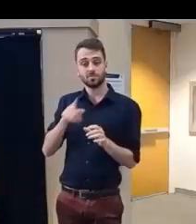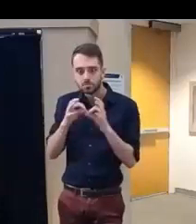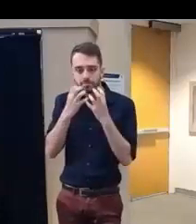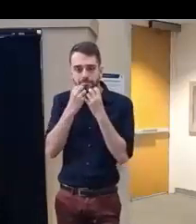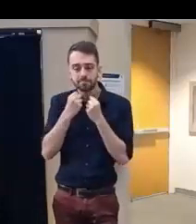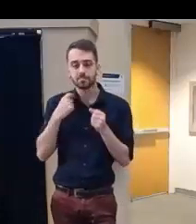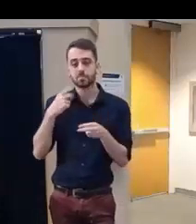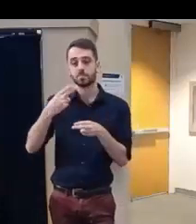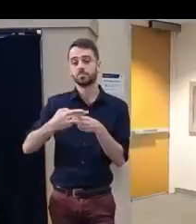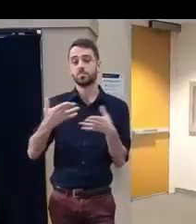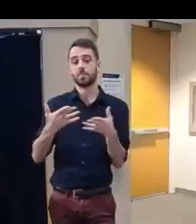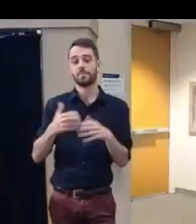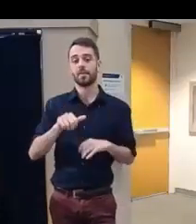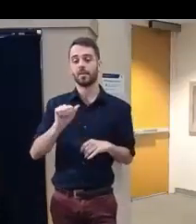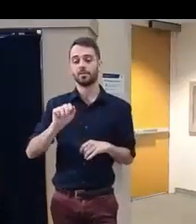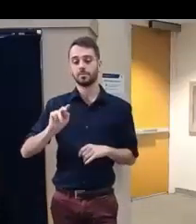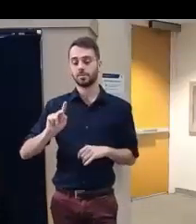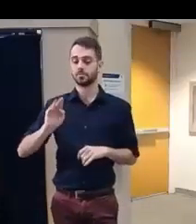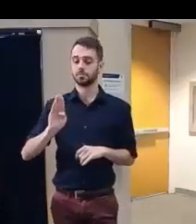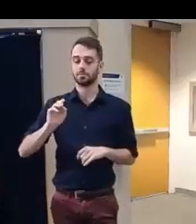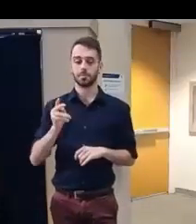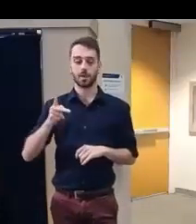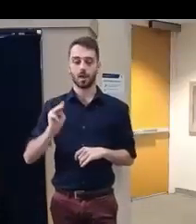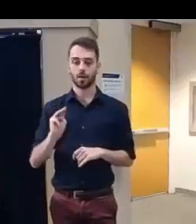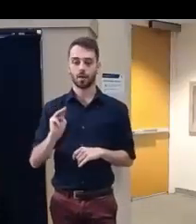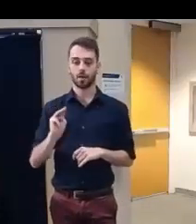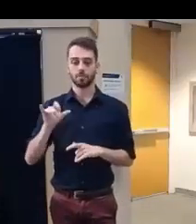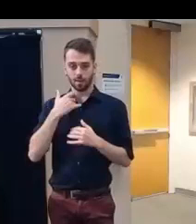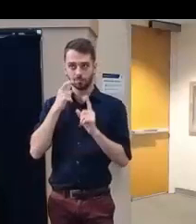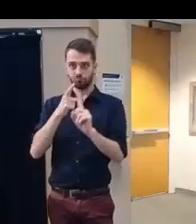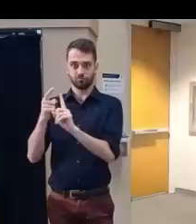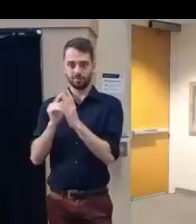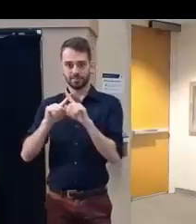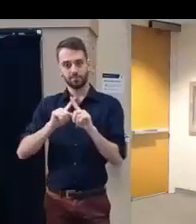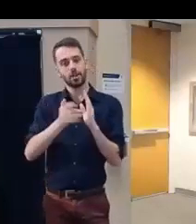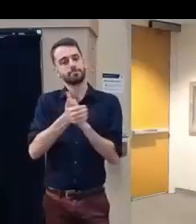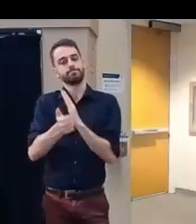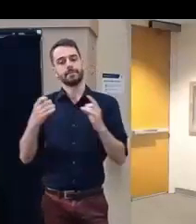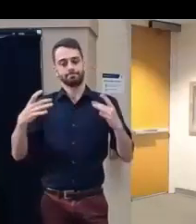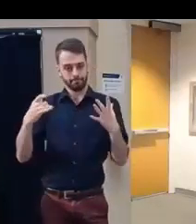um competencies that CL psychiatrists must achieve um so this is this is the language